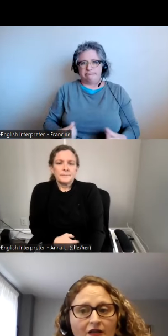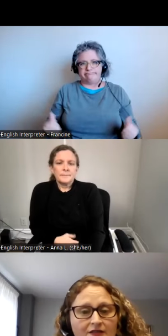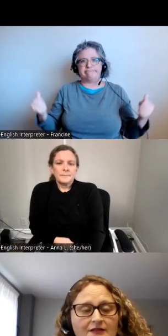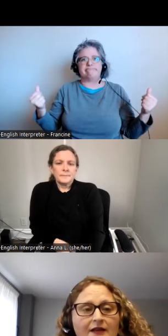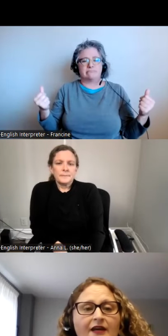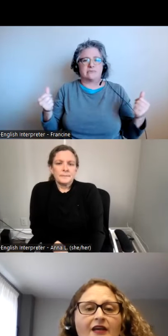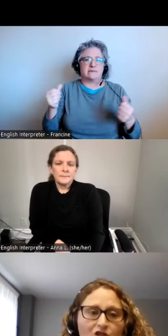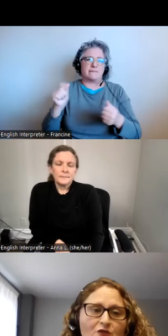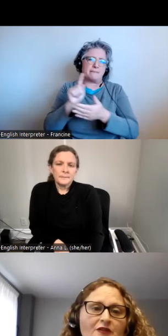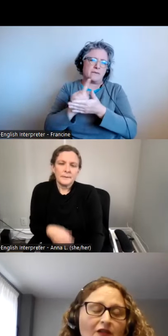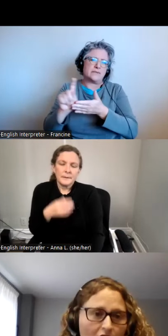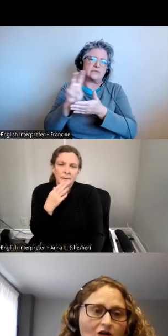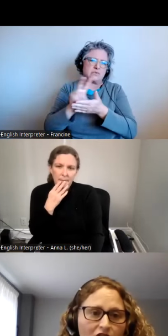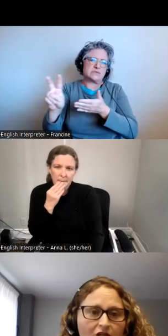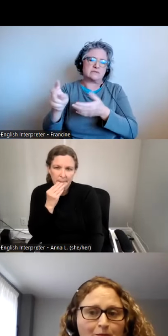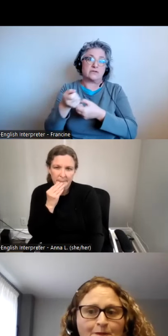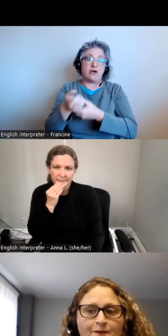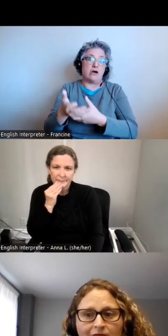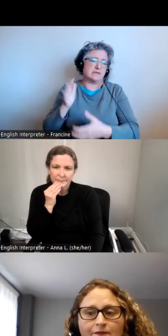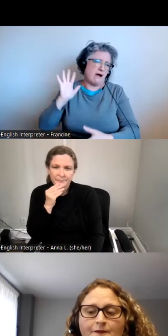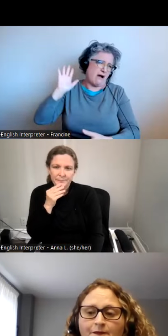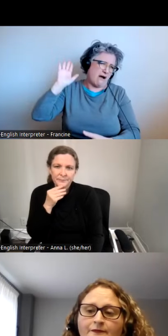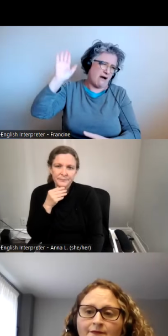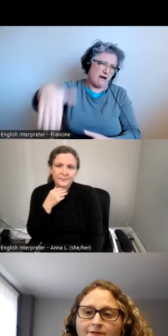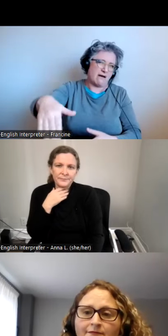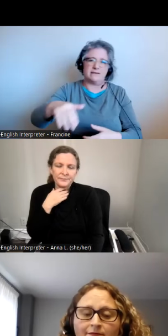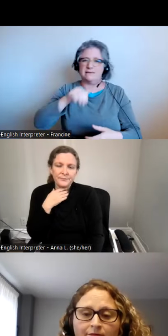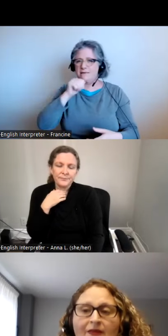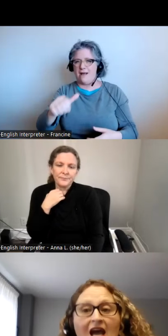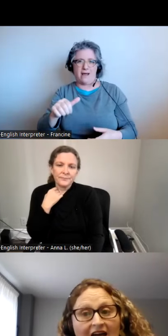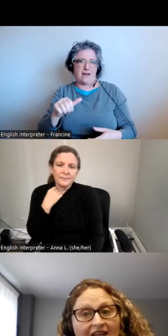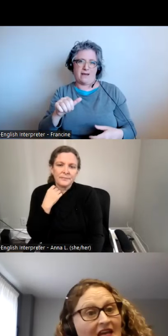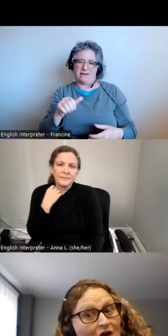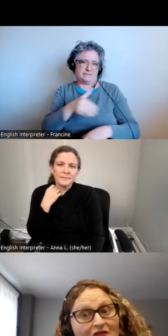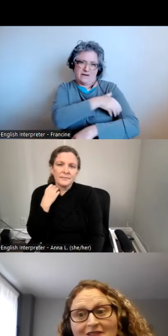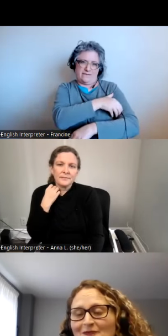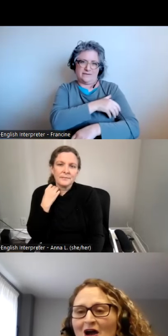super powers to hide or anything like that to then later cause issues in